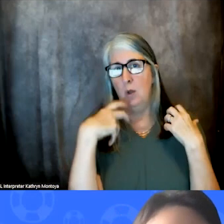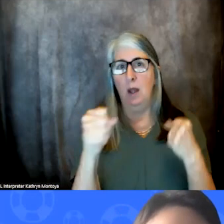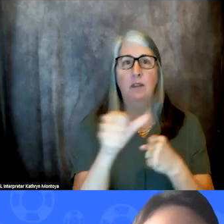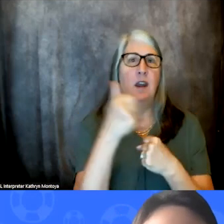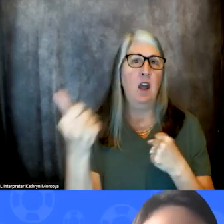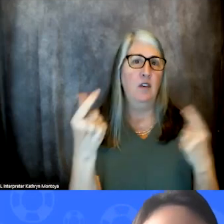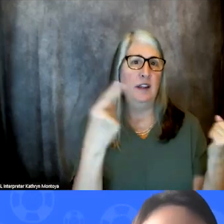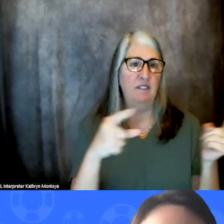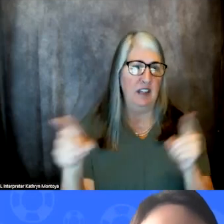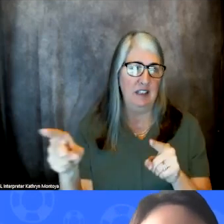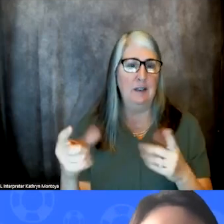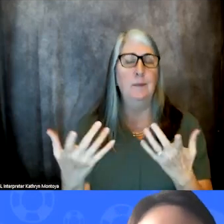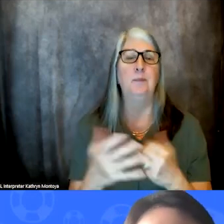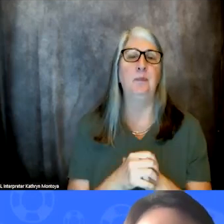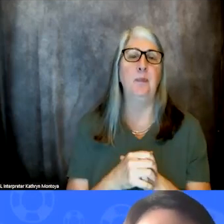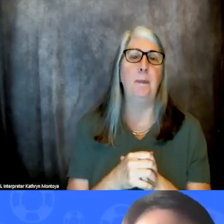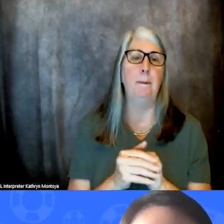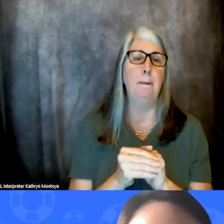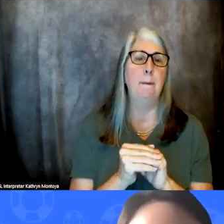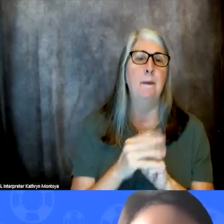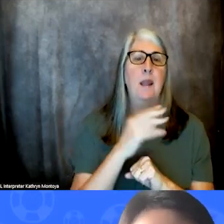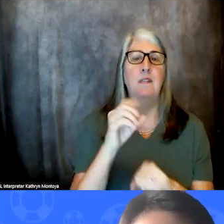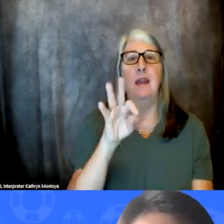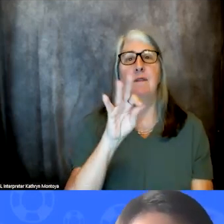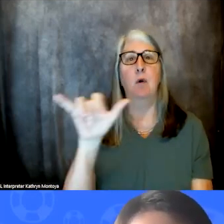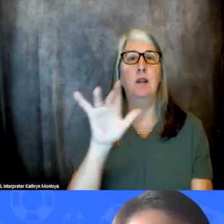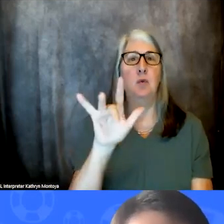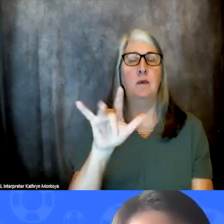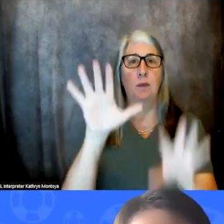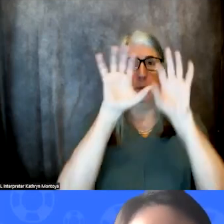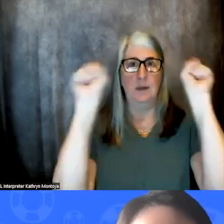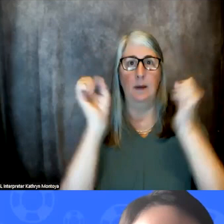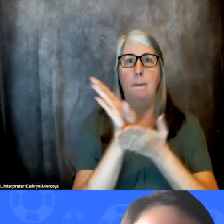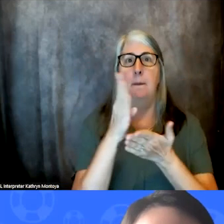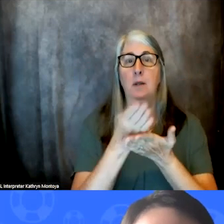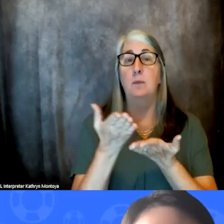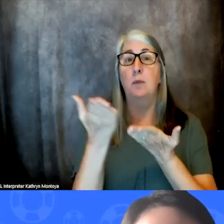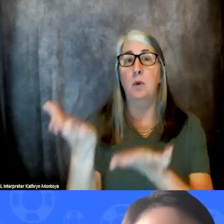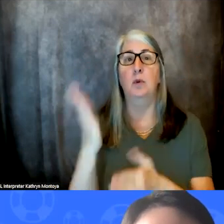ADDITIONALLY, THE FY25 PRESIDENT PROPOSAL SHOULD BE COMING MARCH